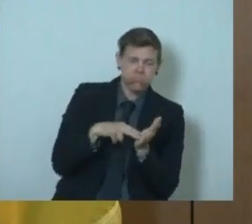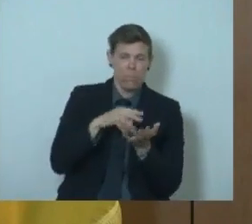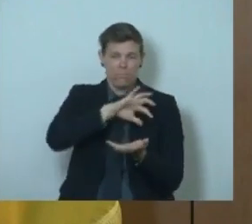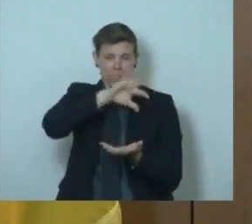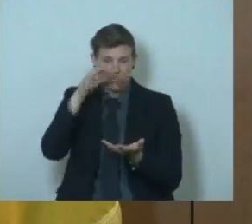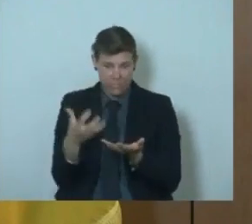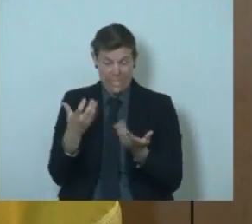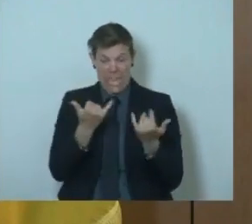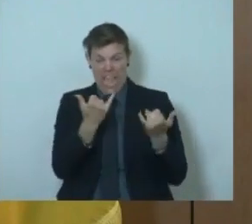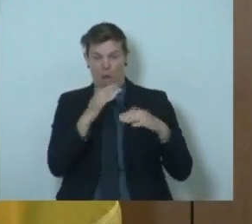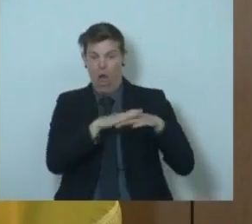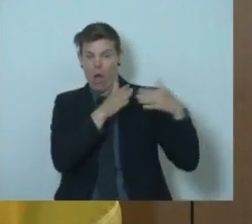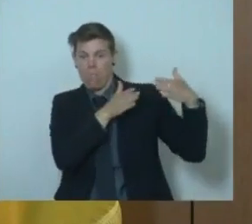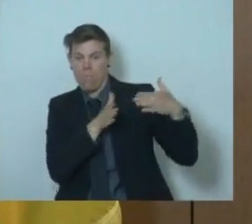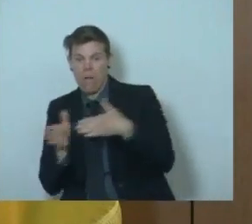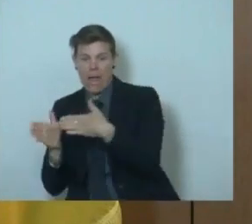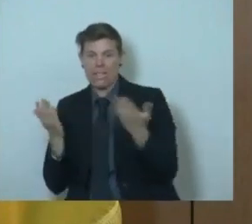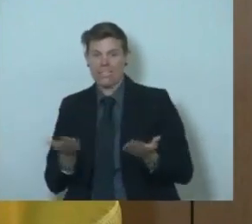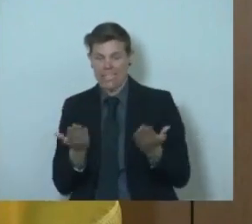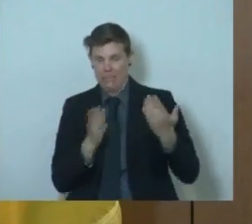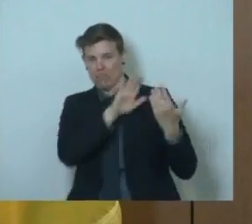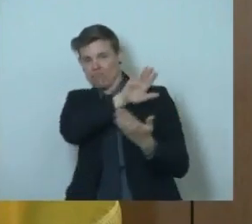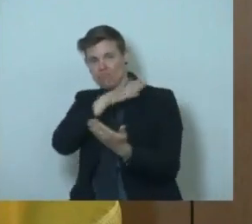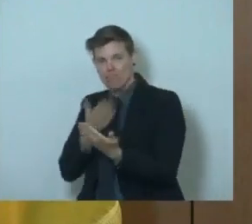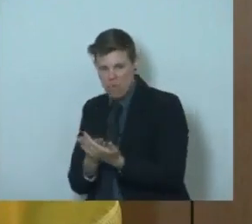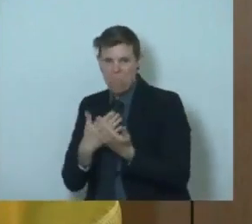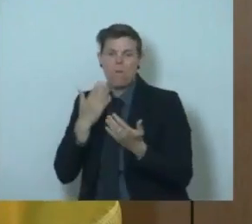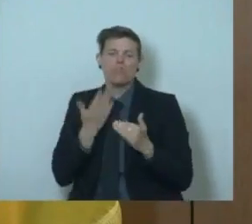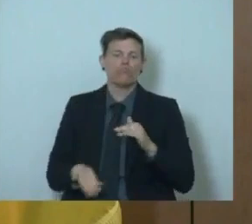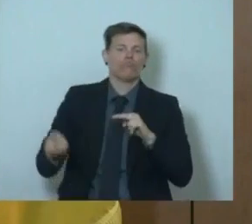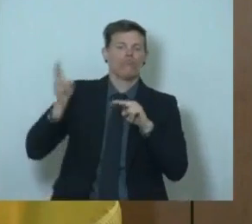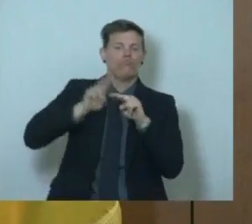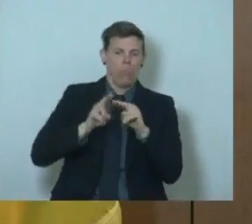THE FIRST LARGE BATCH OF SEVERAL THOUSAND ARE ON THEIR WAY.